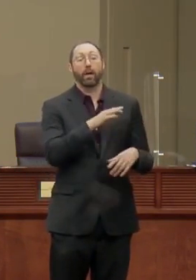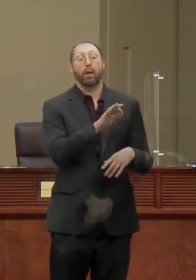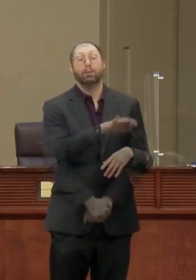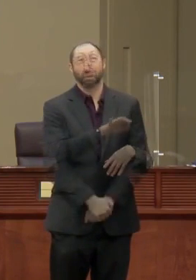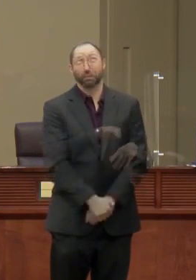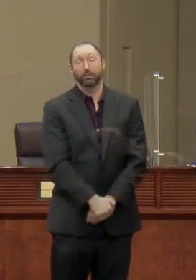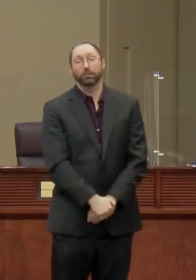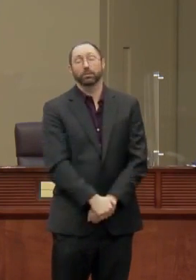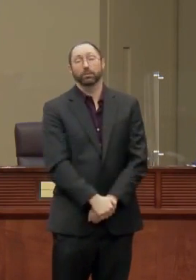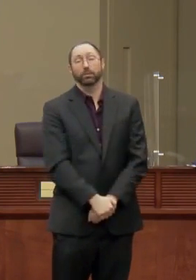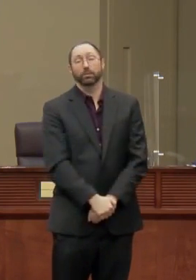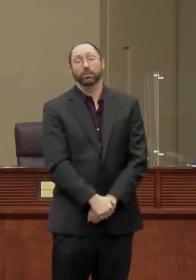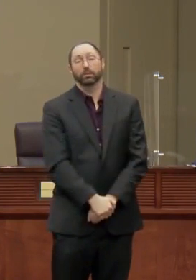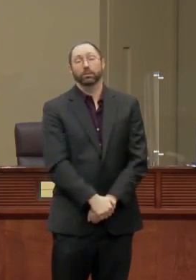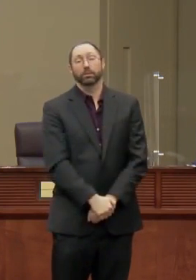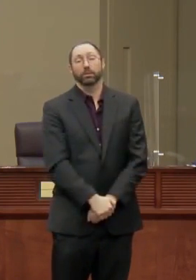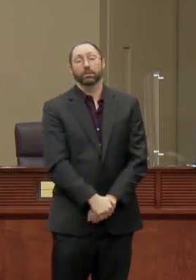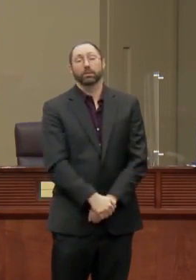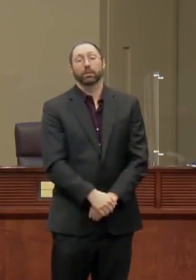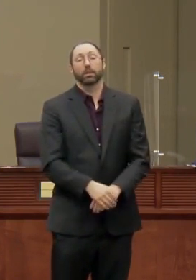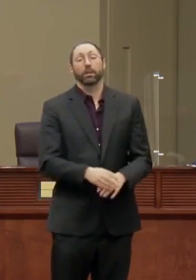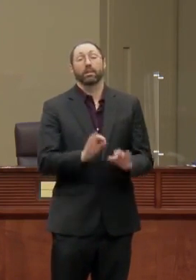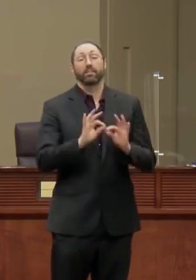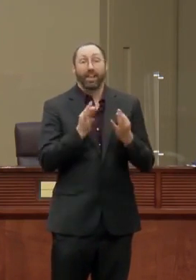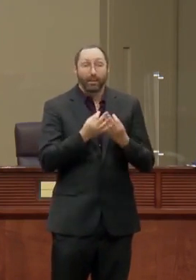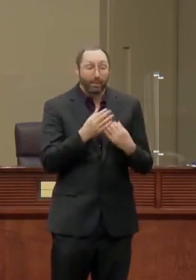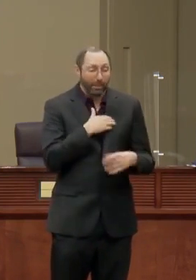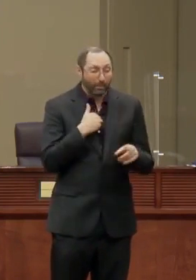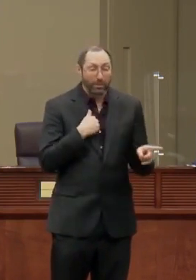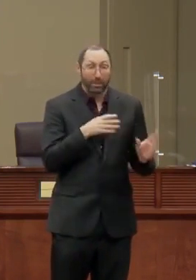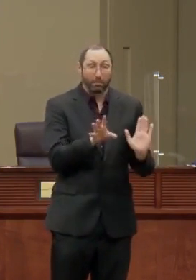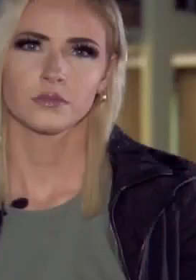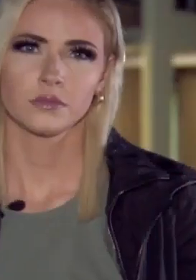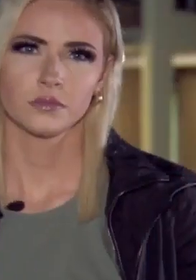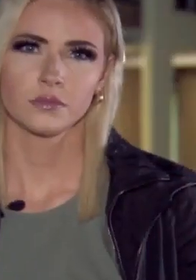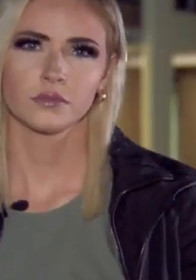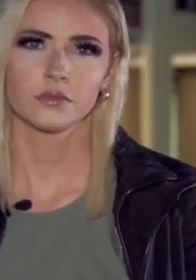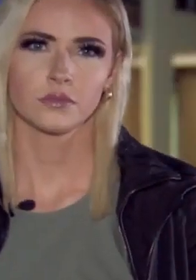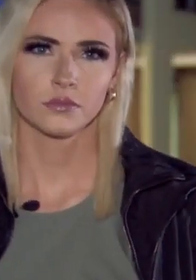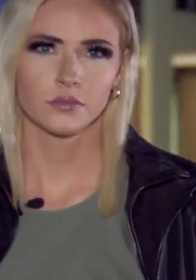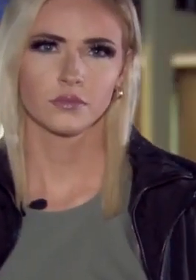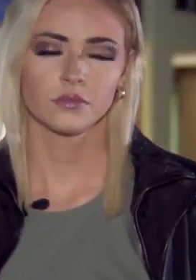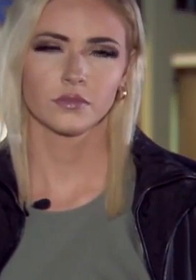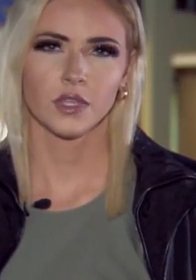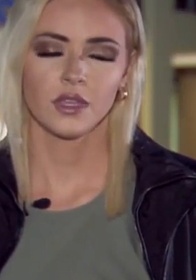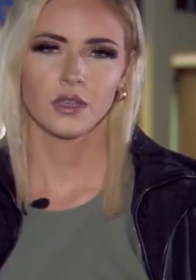HOSPITALIZATION OF MY 99-YEAR-OLFAD THER, FAMILY MEMBERS WHO HAVE CONTRACTED COVI